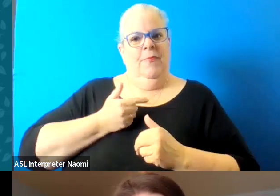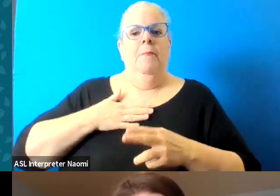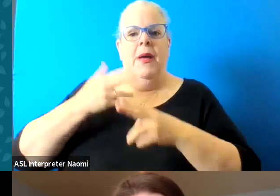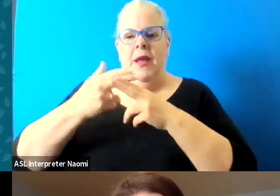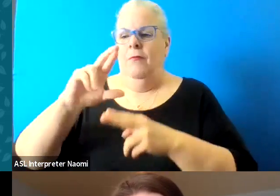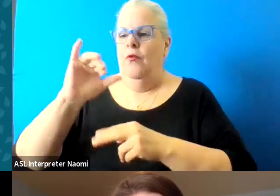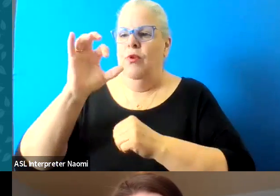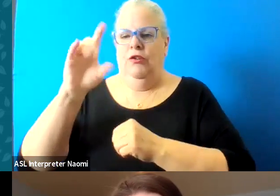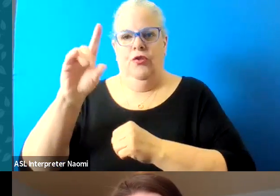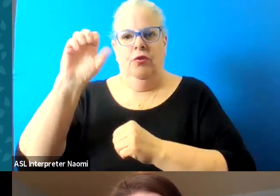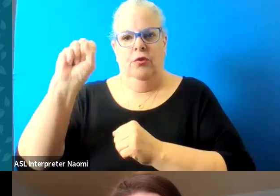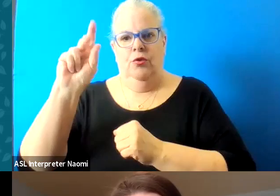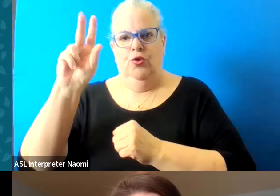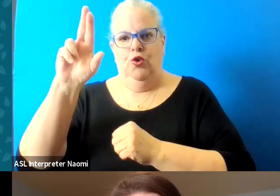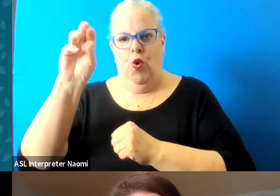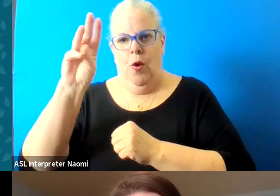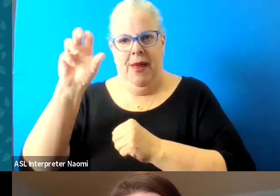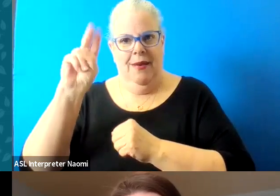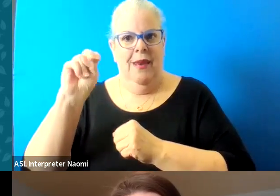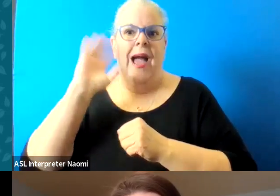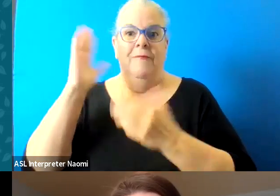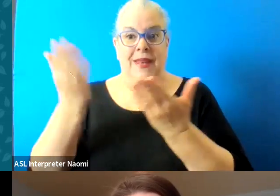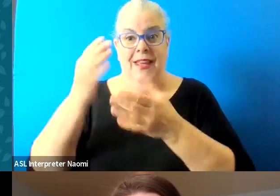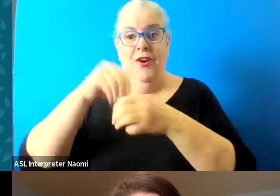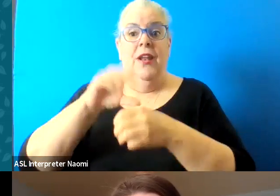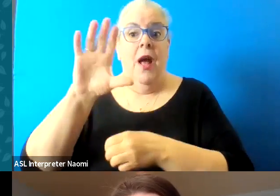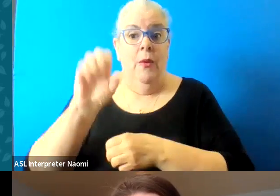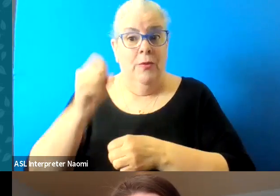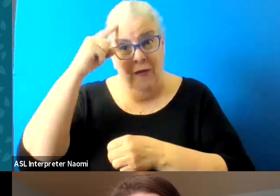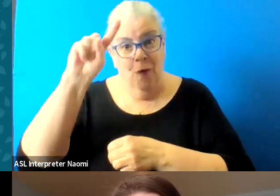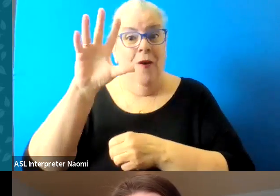and I have been in Colorado Springs for 50 years.